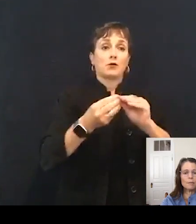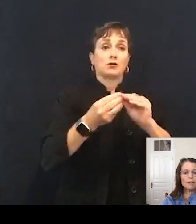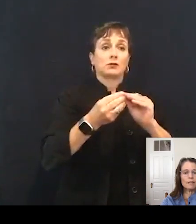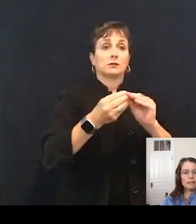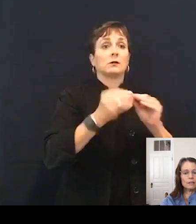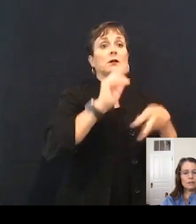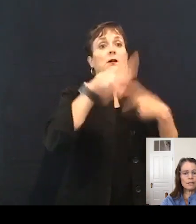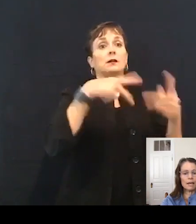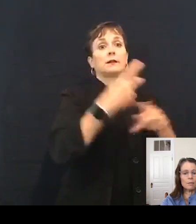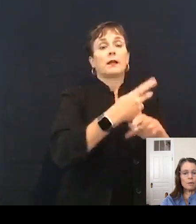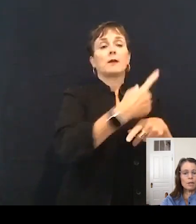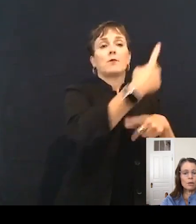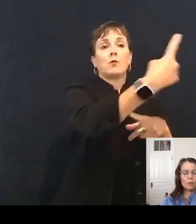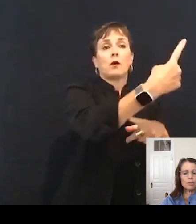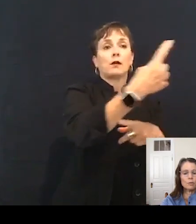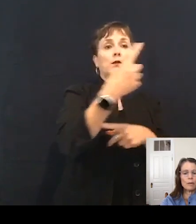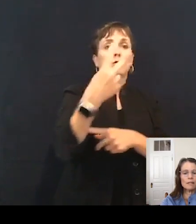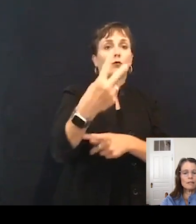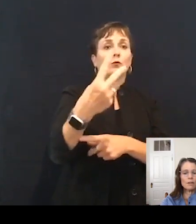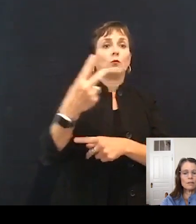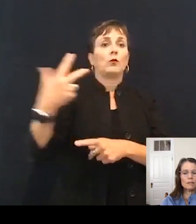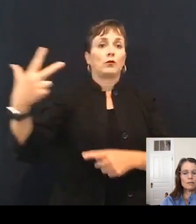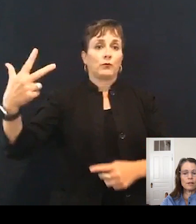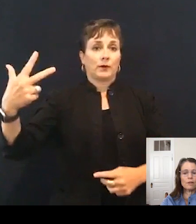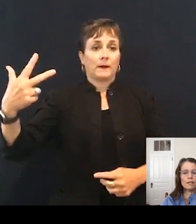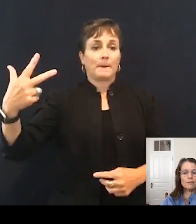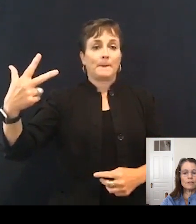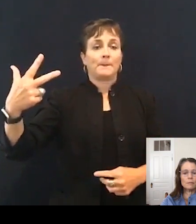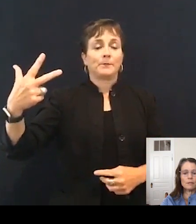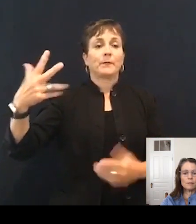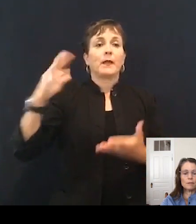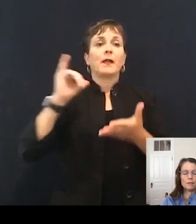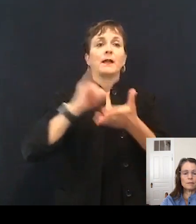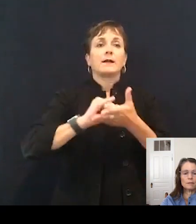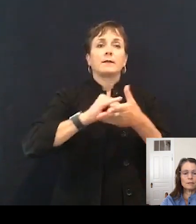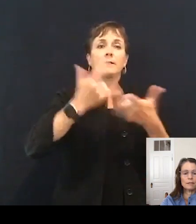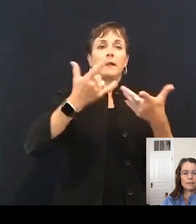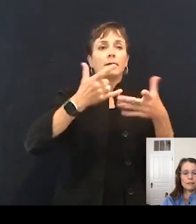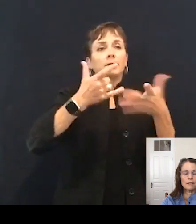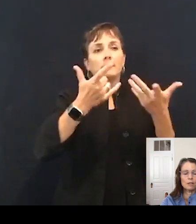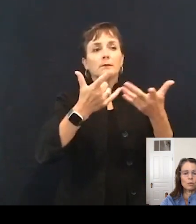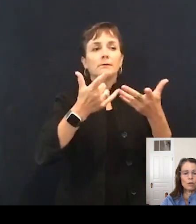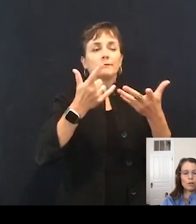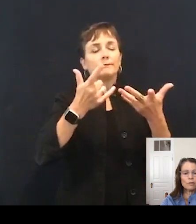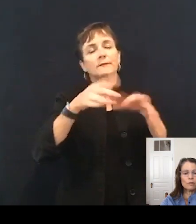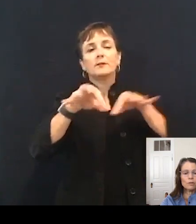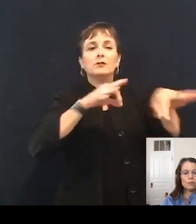describe the clinical type, which is based on the severity of symptoms.